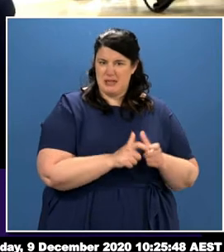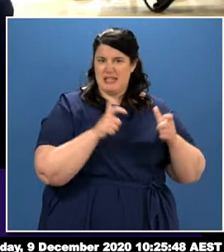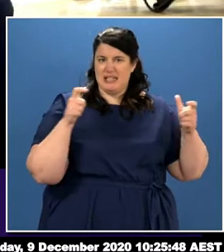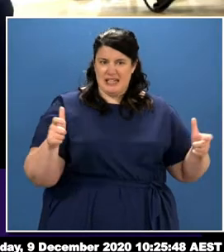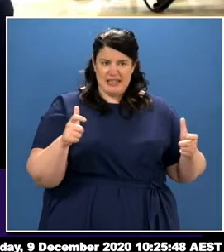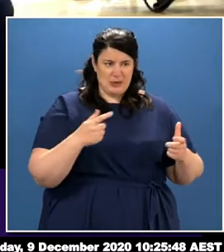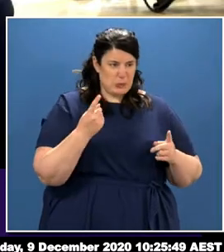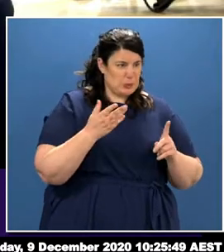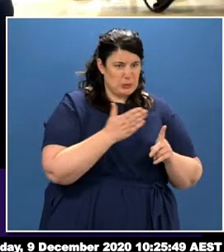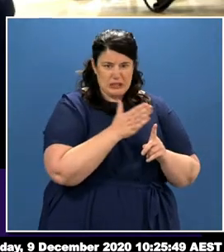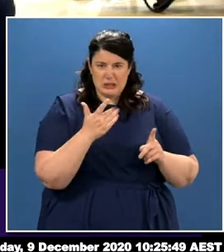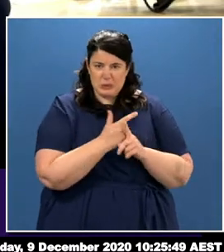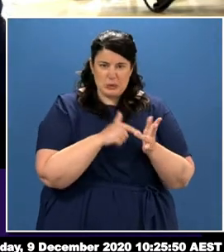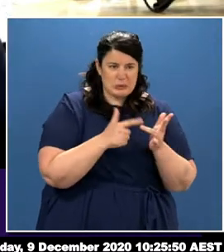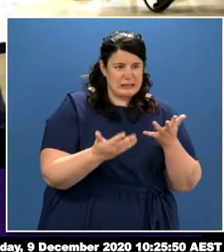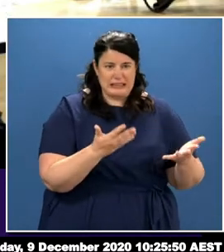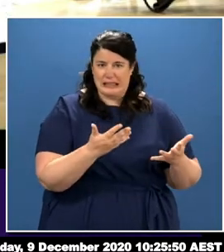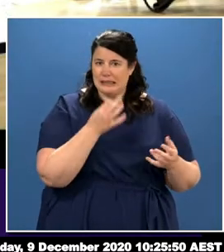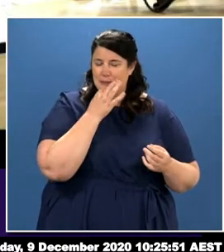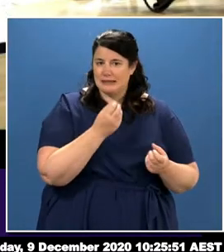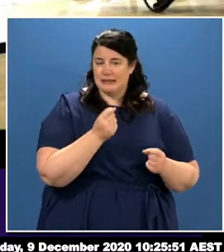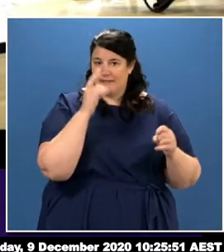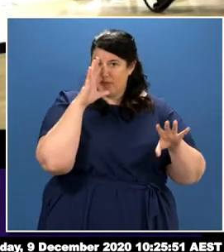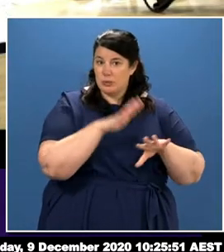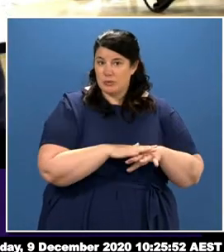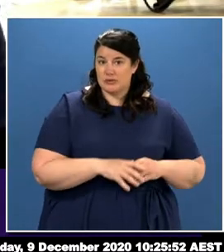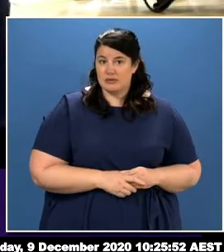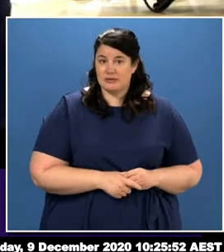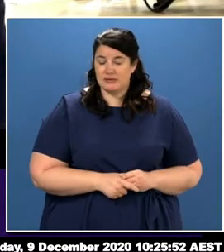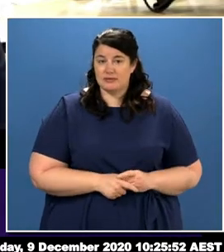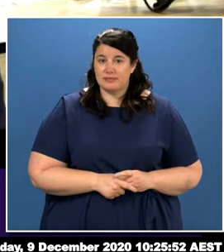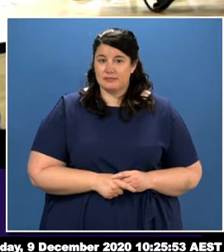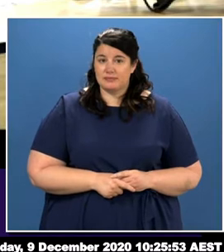daunting for you. But you also say that there was a level of confidence that you perhaps